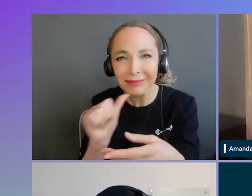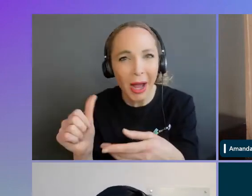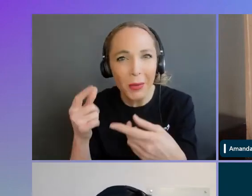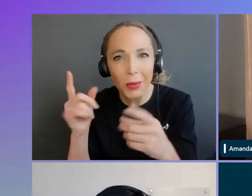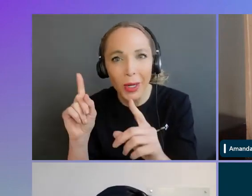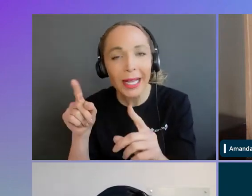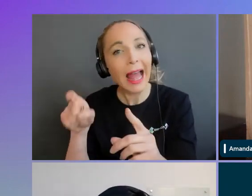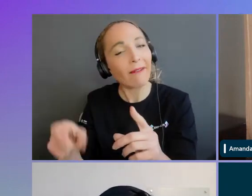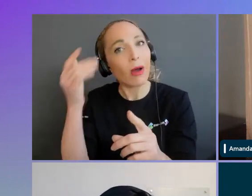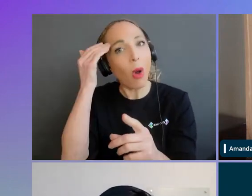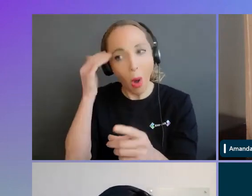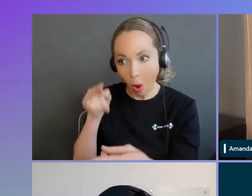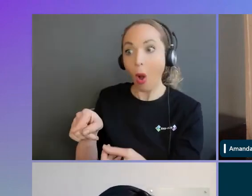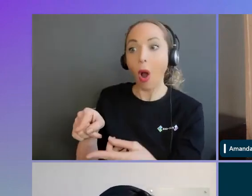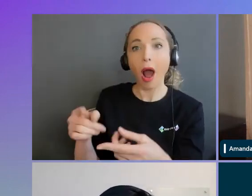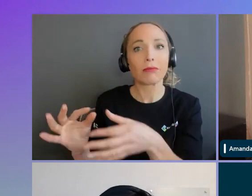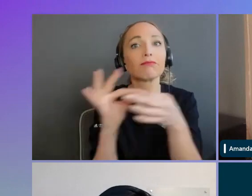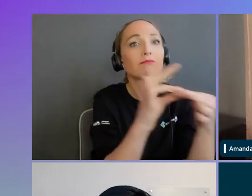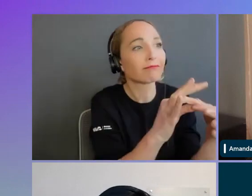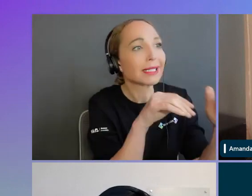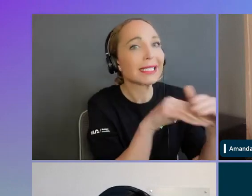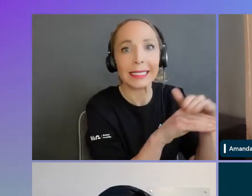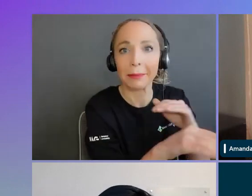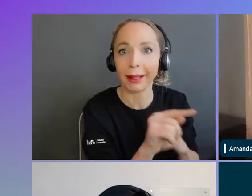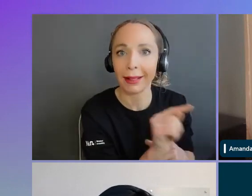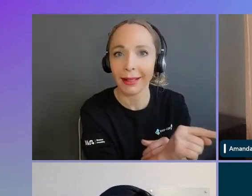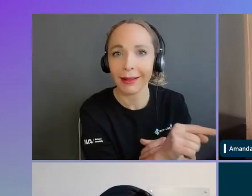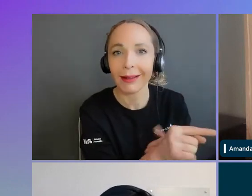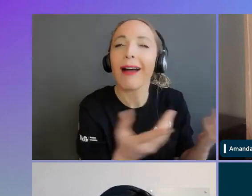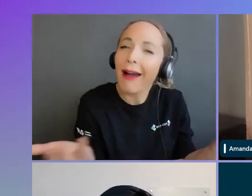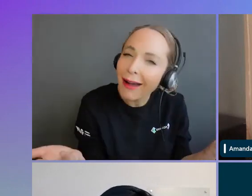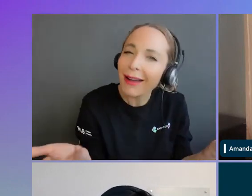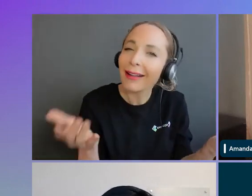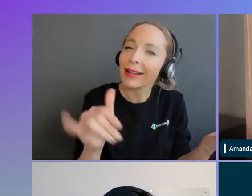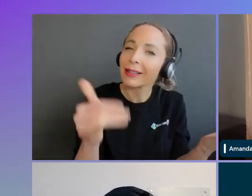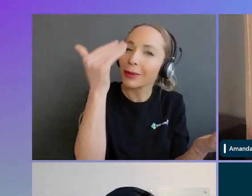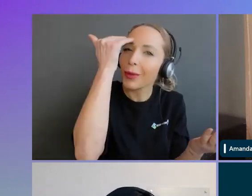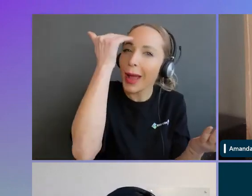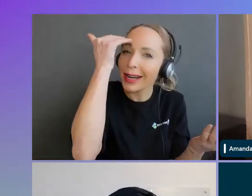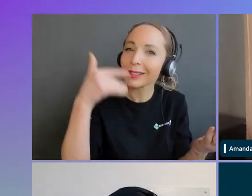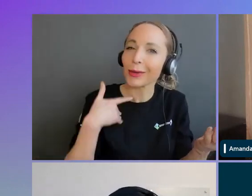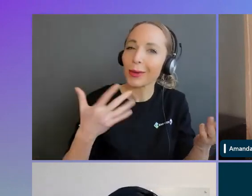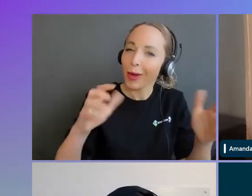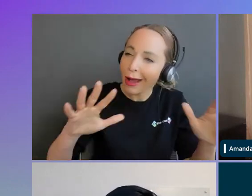something that we would like to continue to grow together. Um as